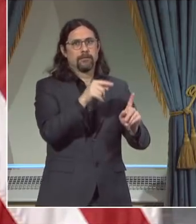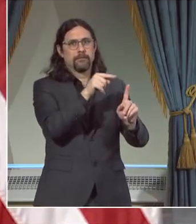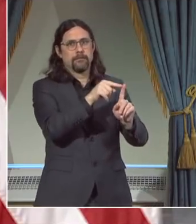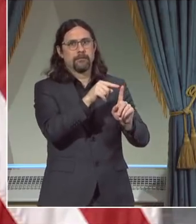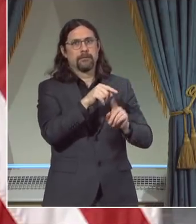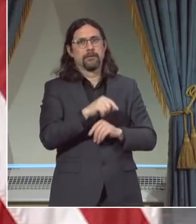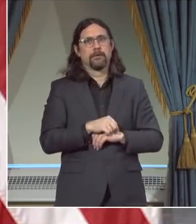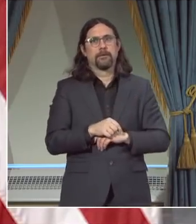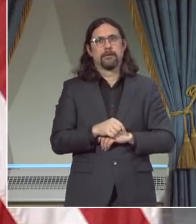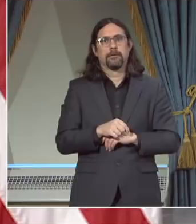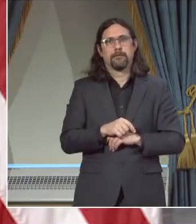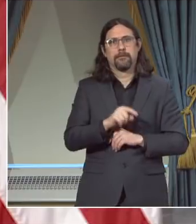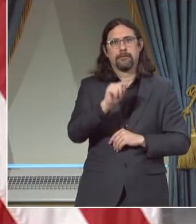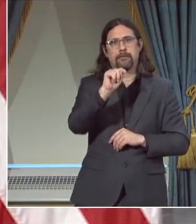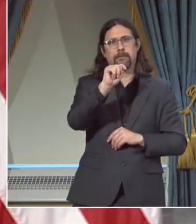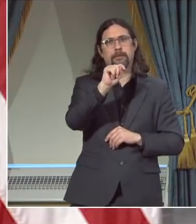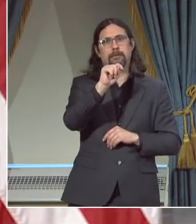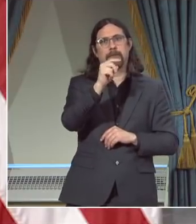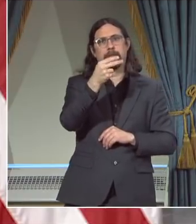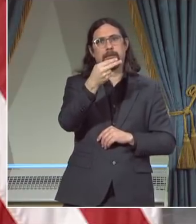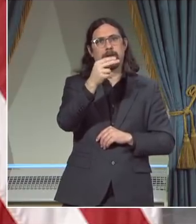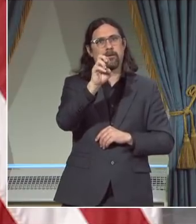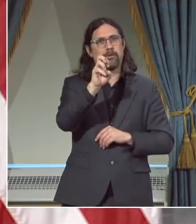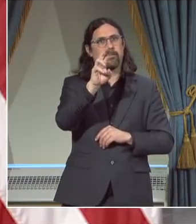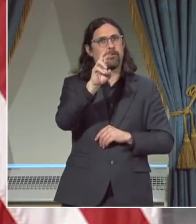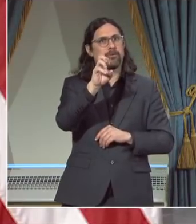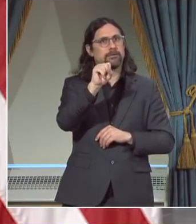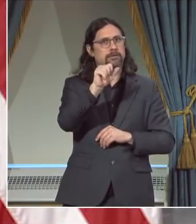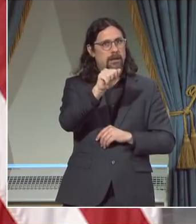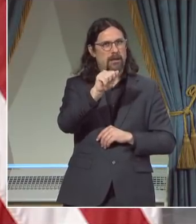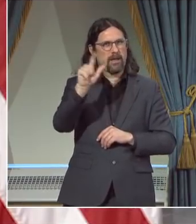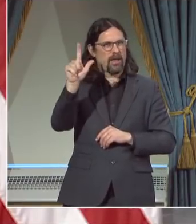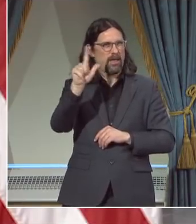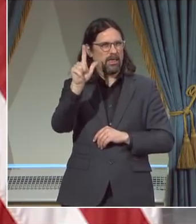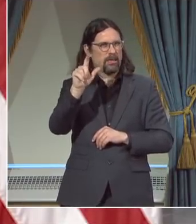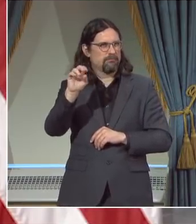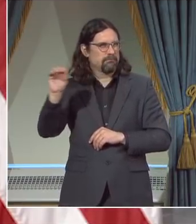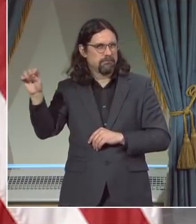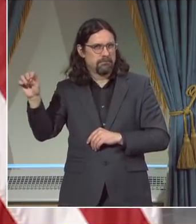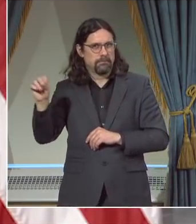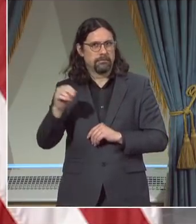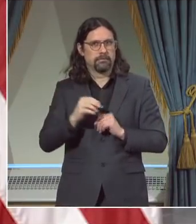TERESA LA COCOA, A PEDIATRIC NURSE AT KING'S COUNTY